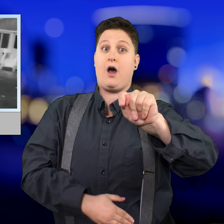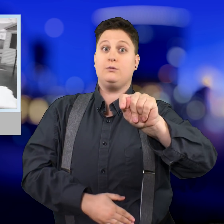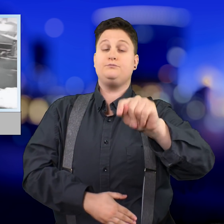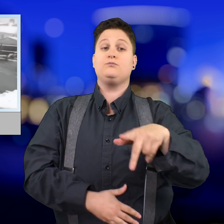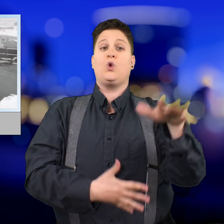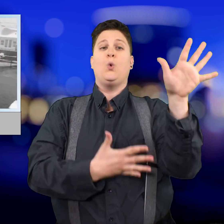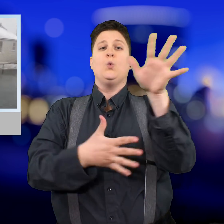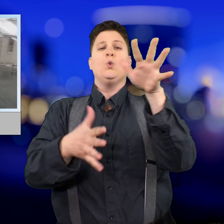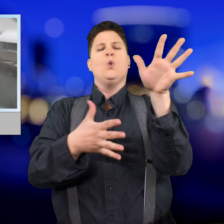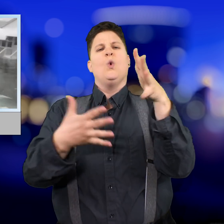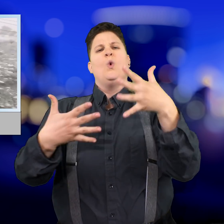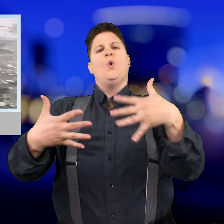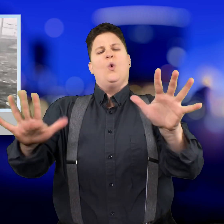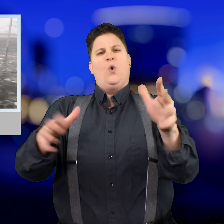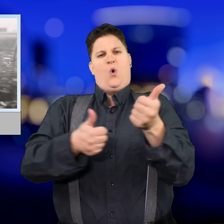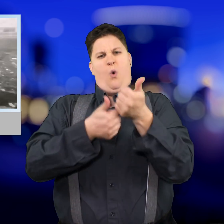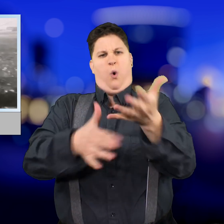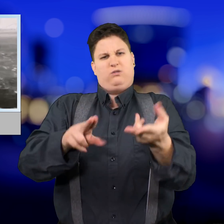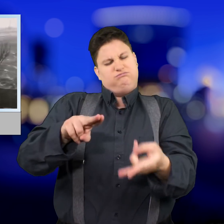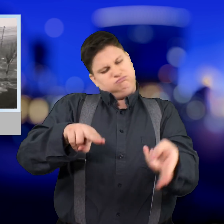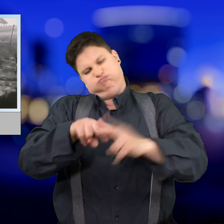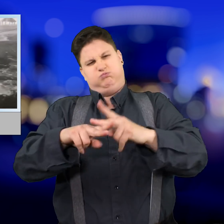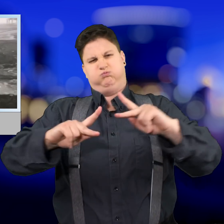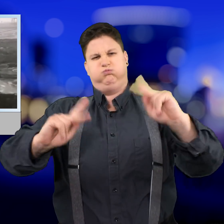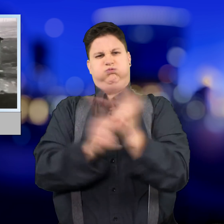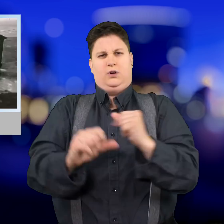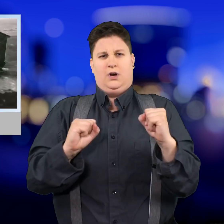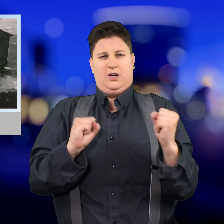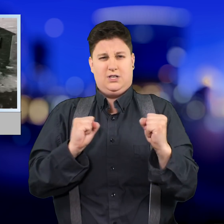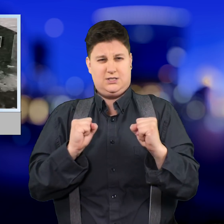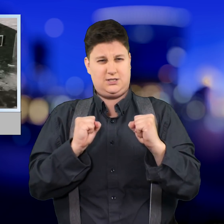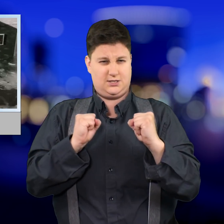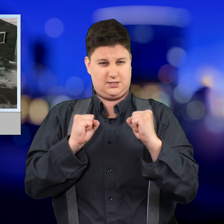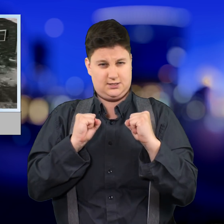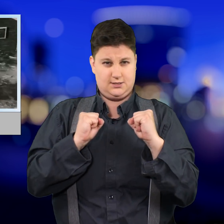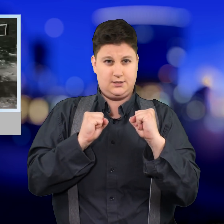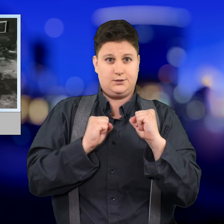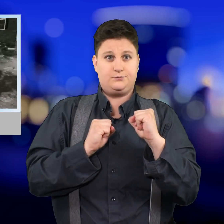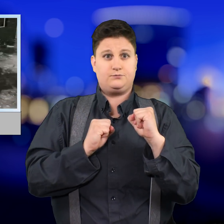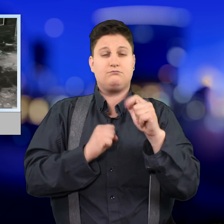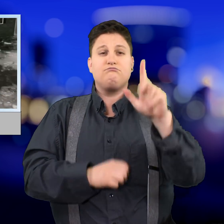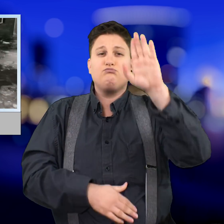And the windchill will make it feel even colder.